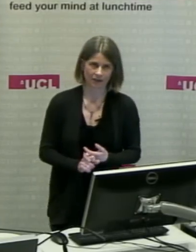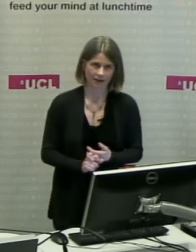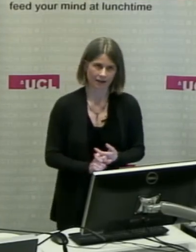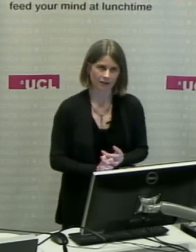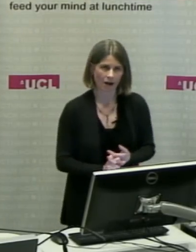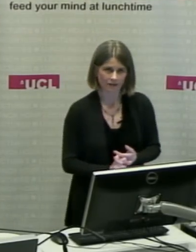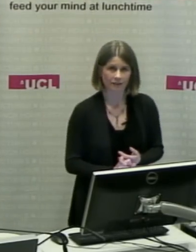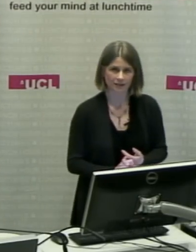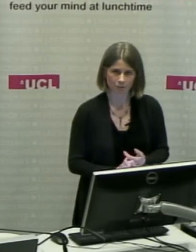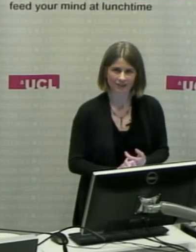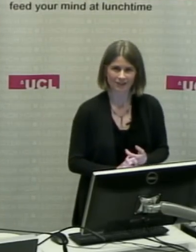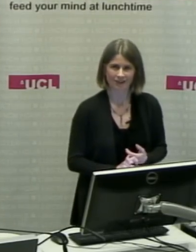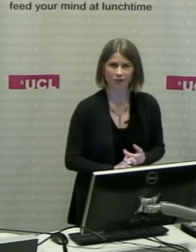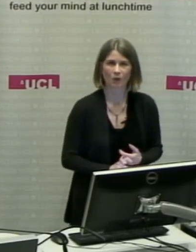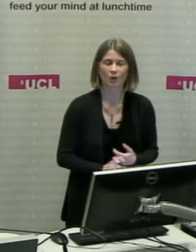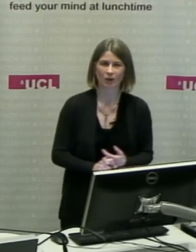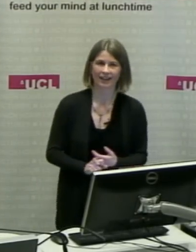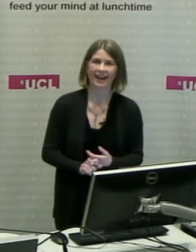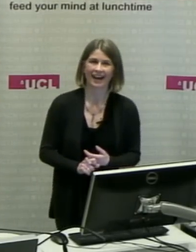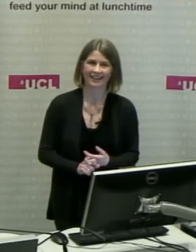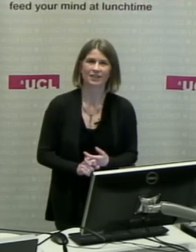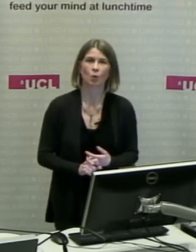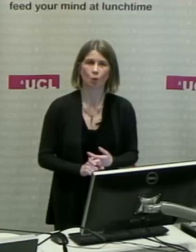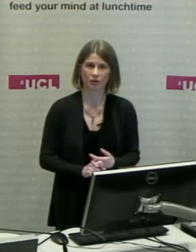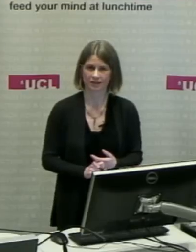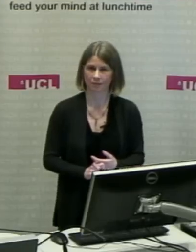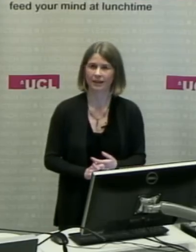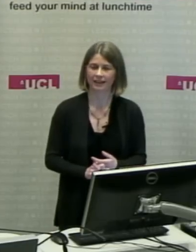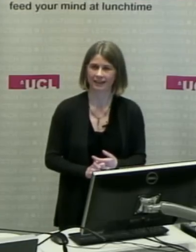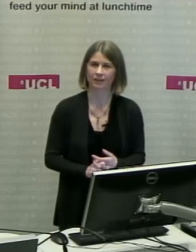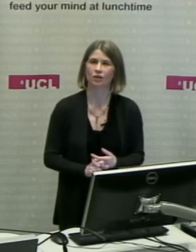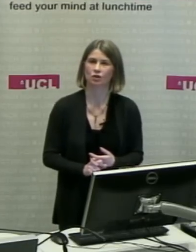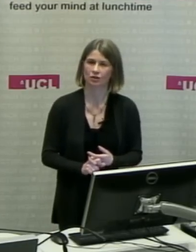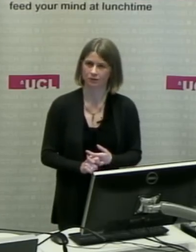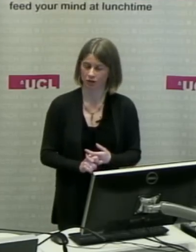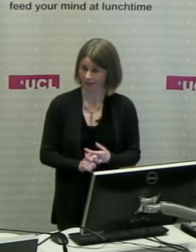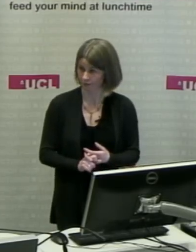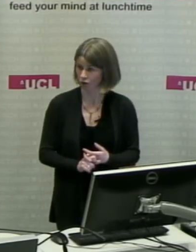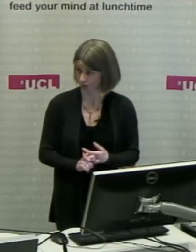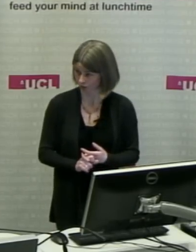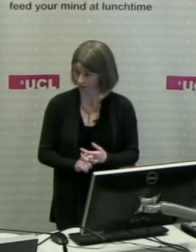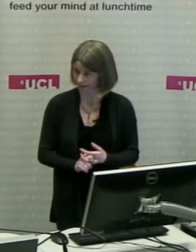There is some research looking at autism in deaf children.